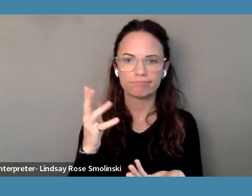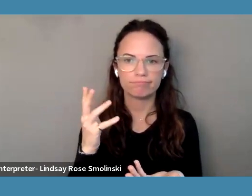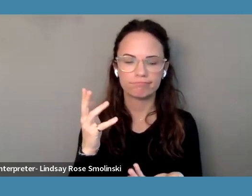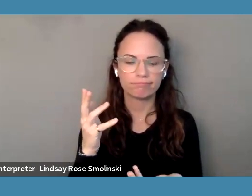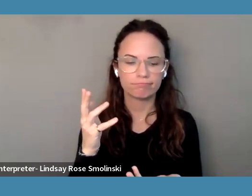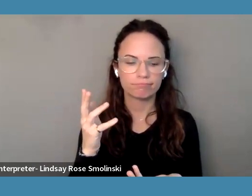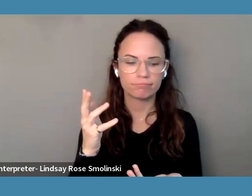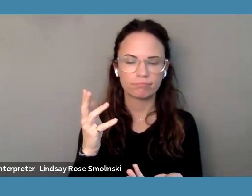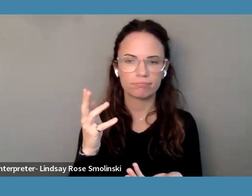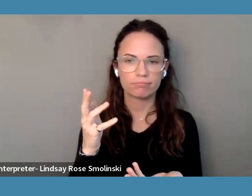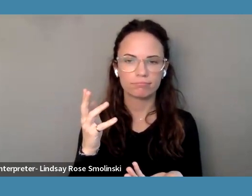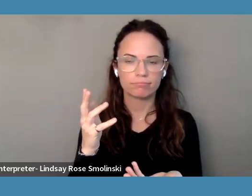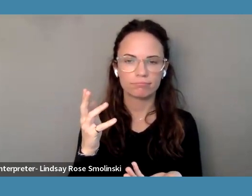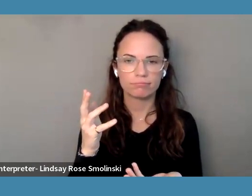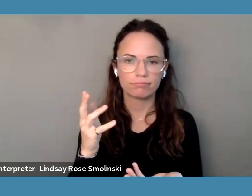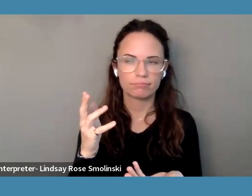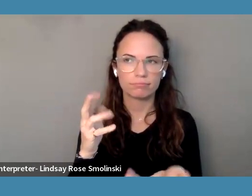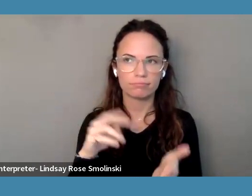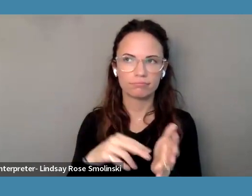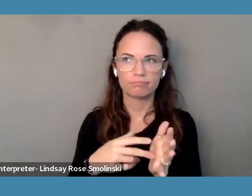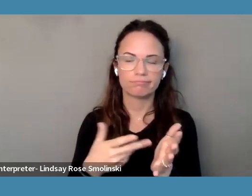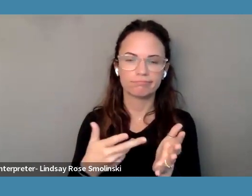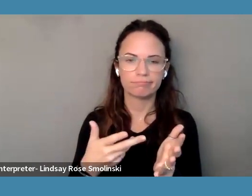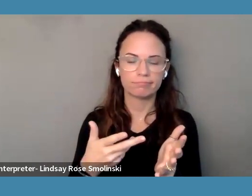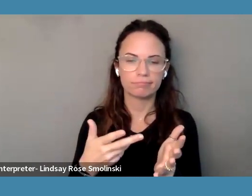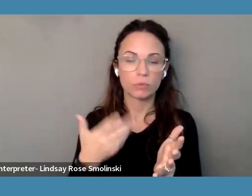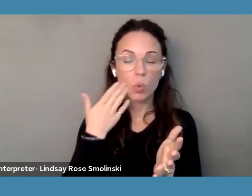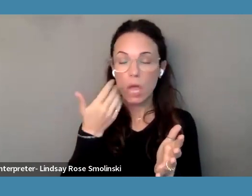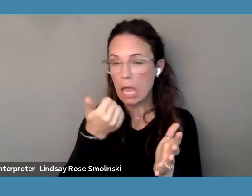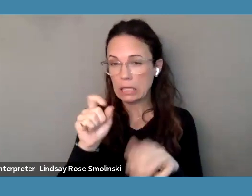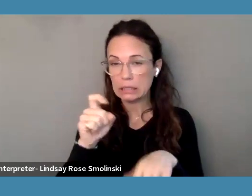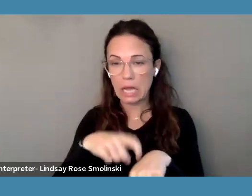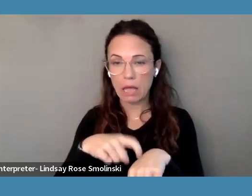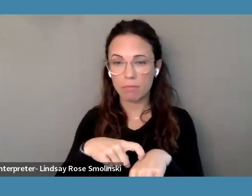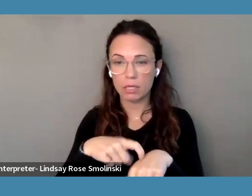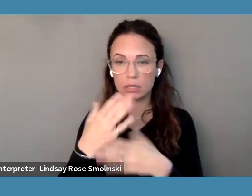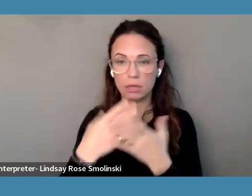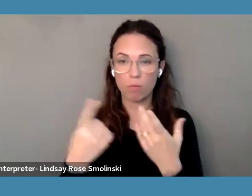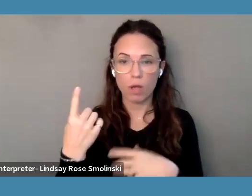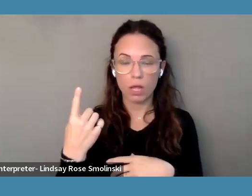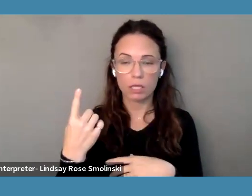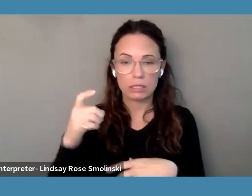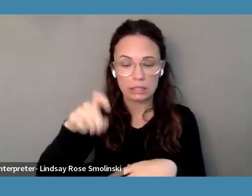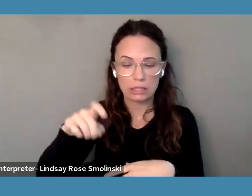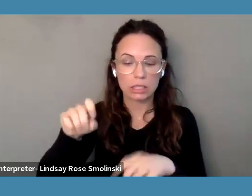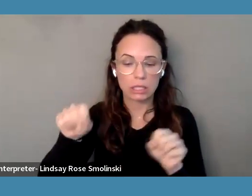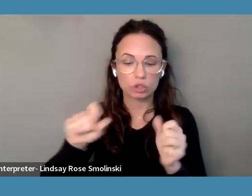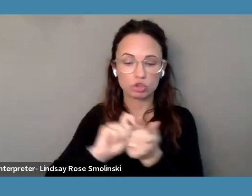prejudicial in the fact that at any time someone's needs could change.